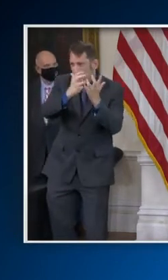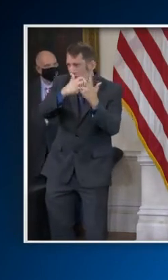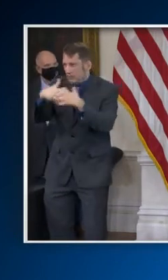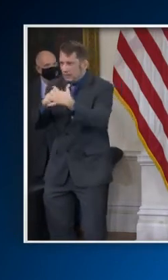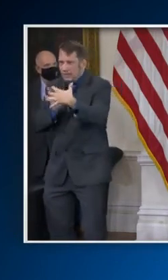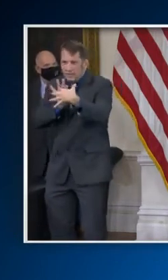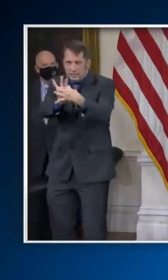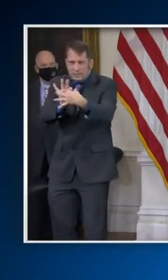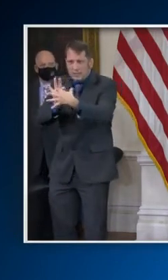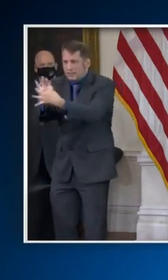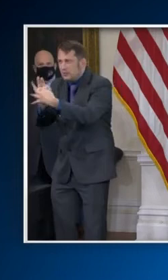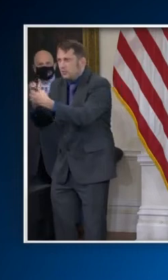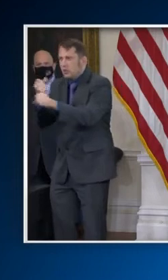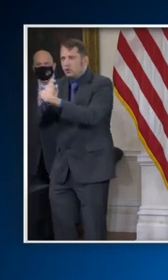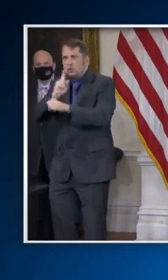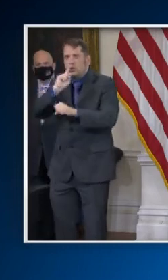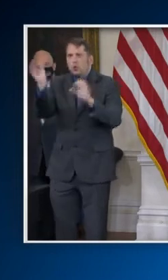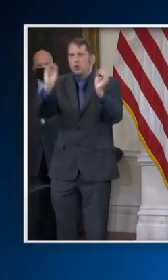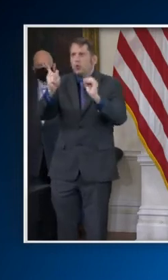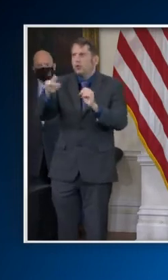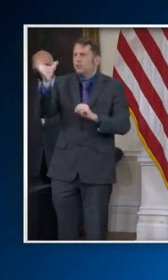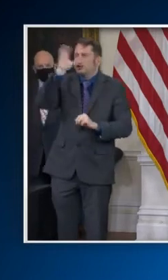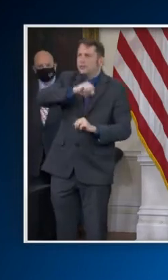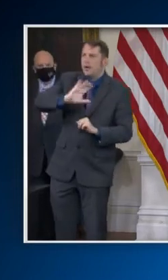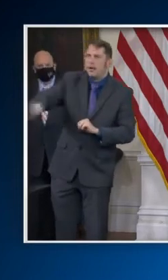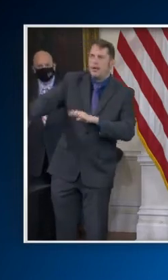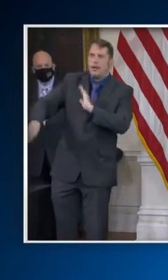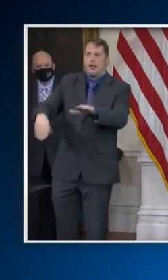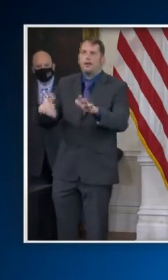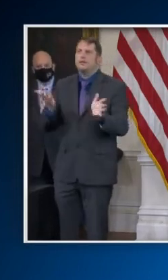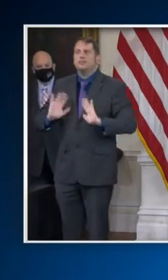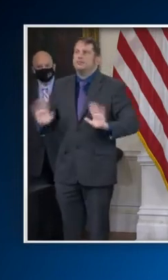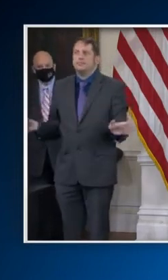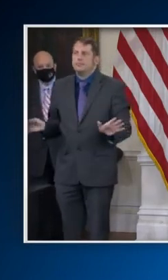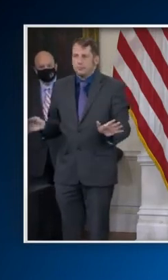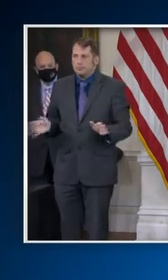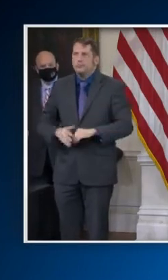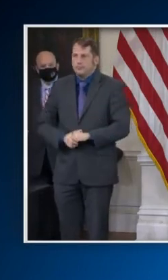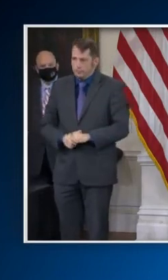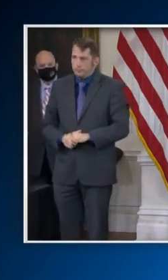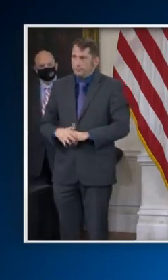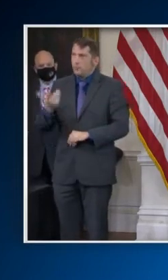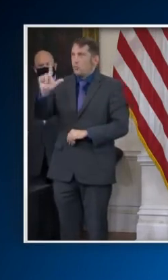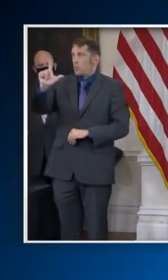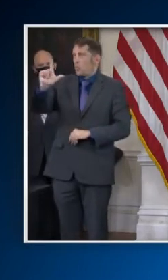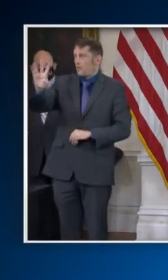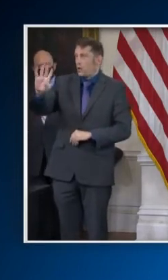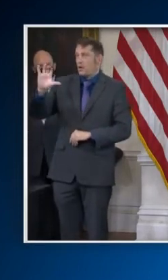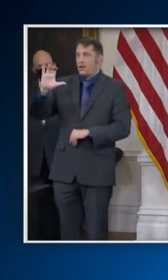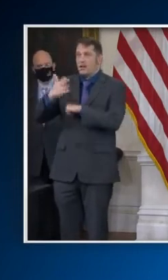OUR DATA-DRIVEN APPROACH LEAVES THE TASK FORCE TO ENGAGE THOSE COMMUNITIES WHO MAY OTHERWISE BE LEFT BEHIND.